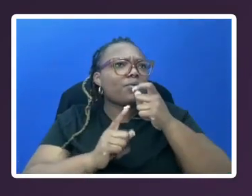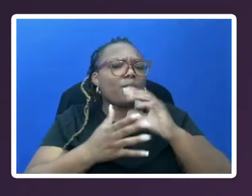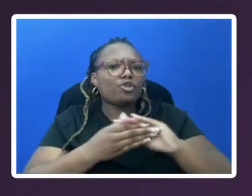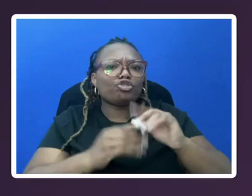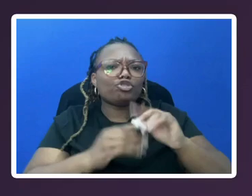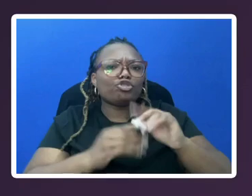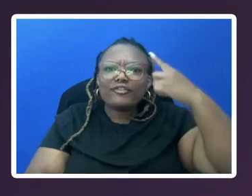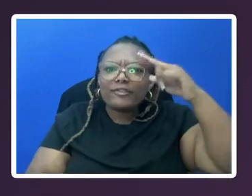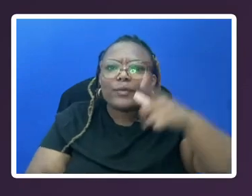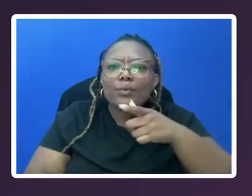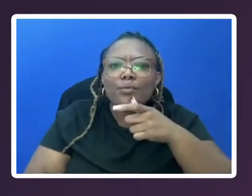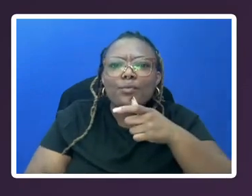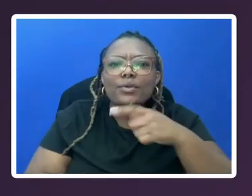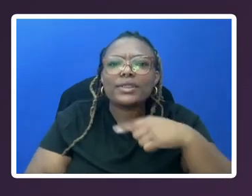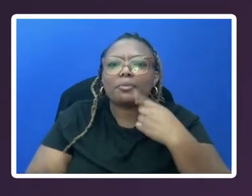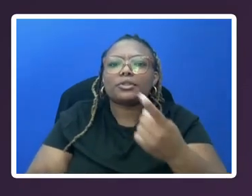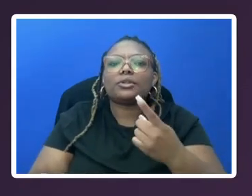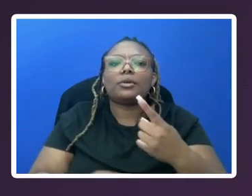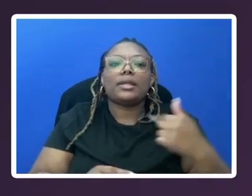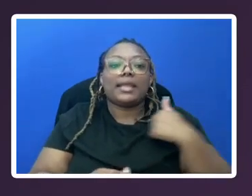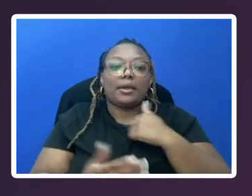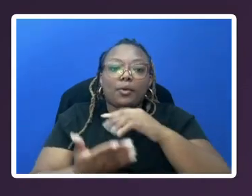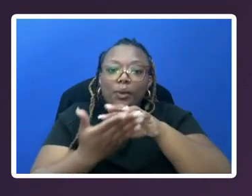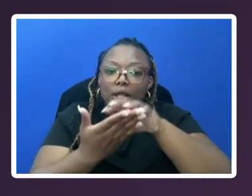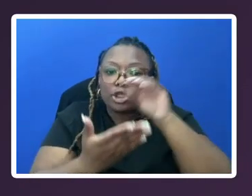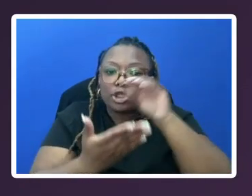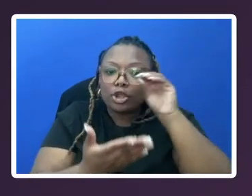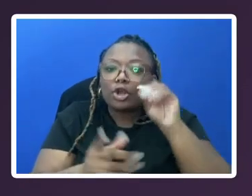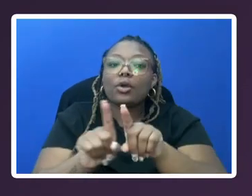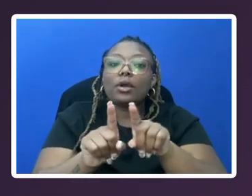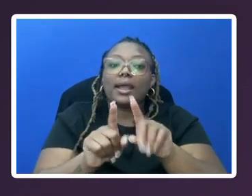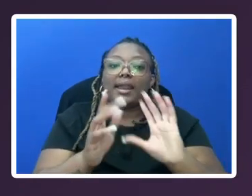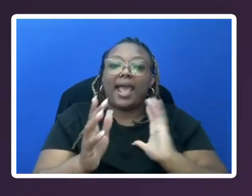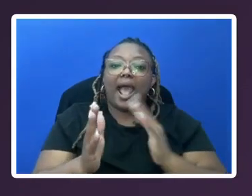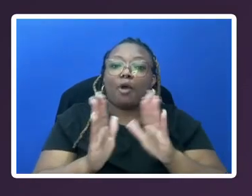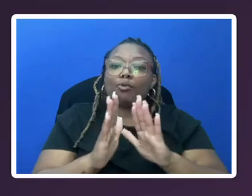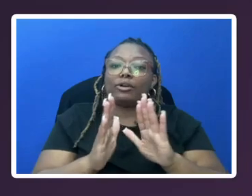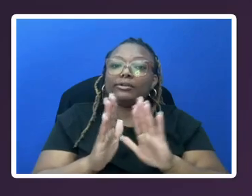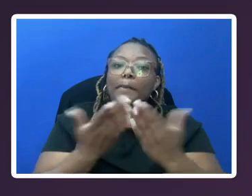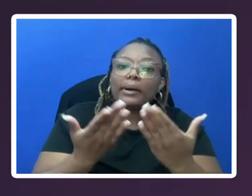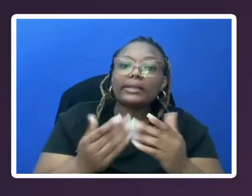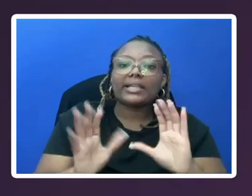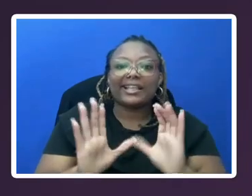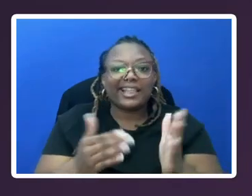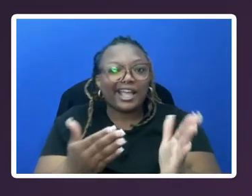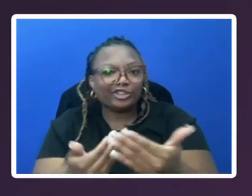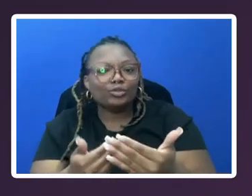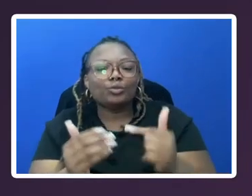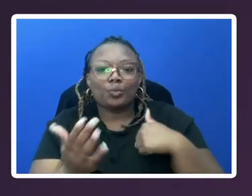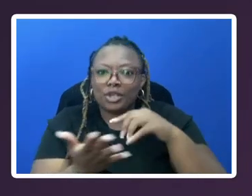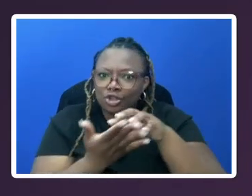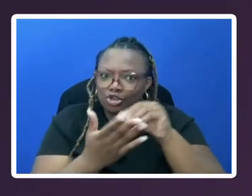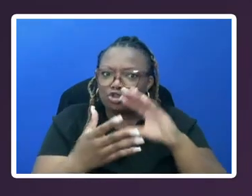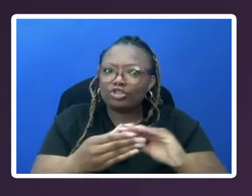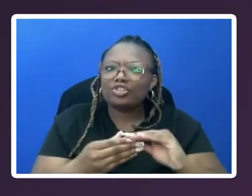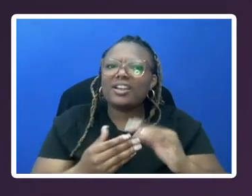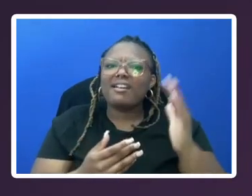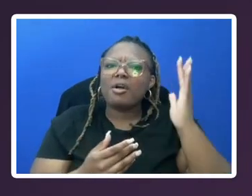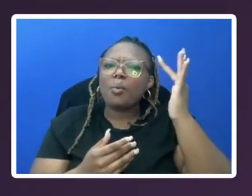told or that we learn in our textbooks or in our classrooms? Why do we tell them again and again?